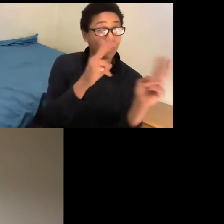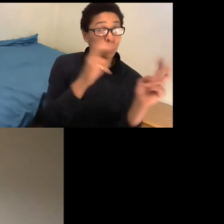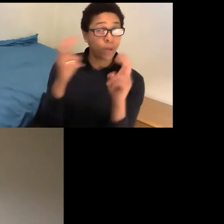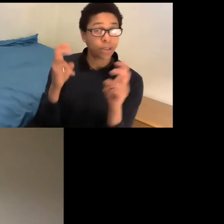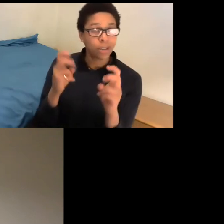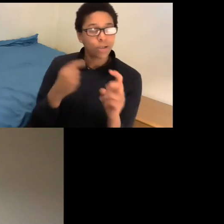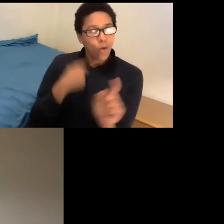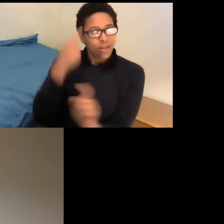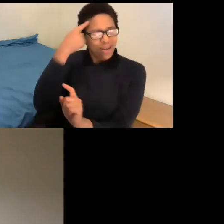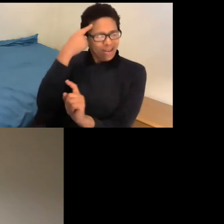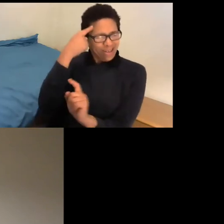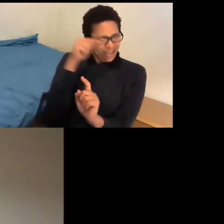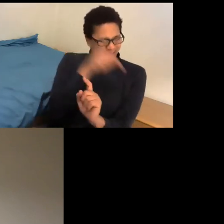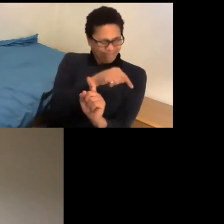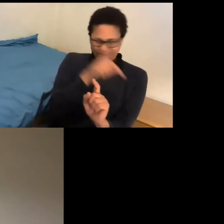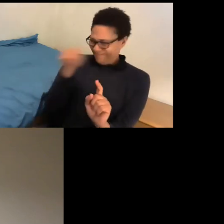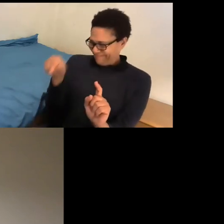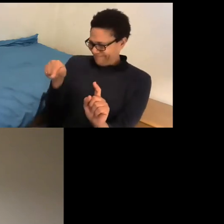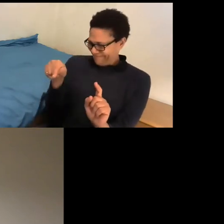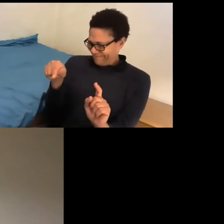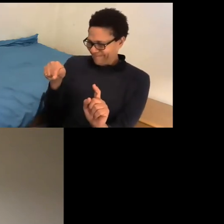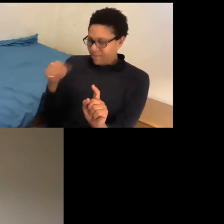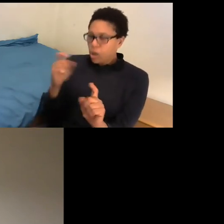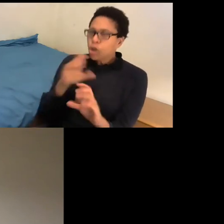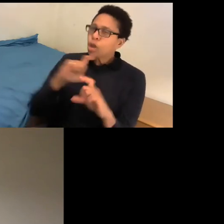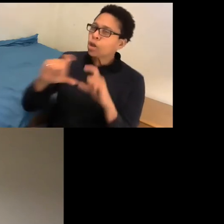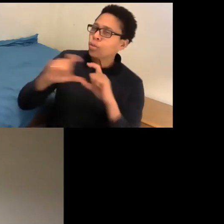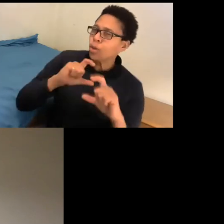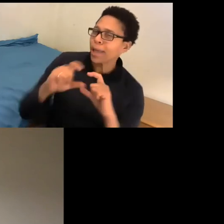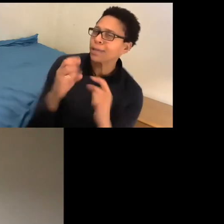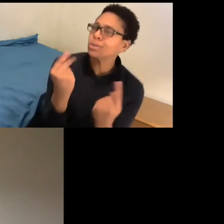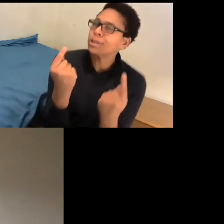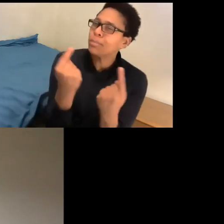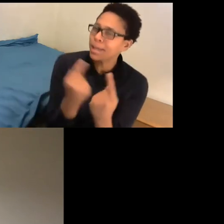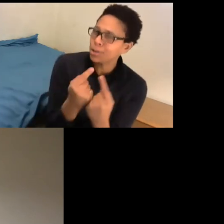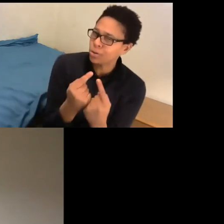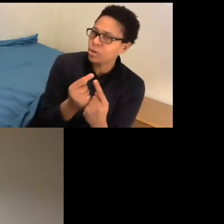you know, so it's a bit of an experiment as well, seeing how this network will work over the coming year.